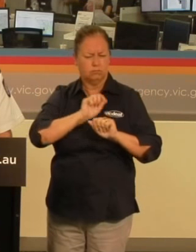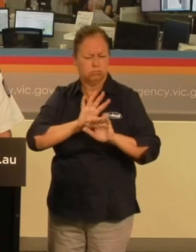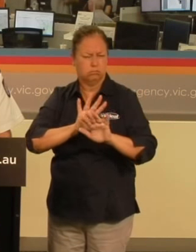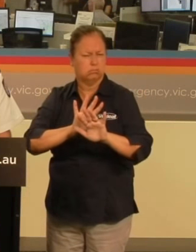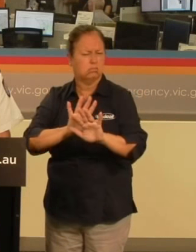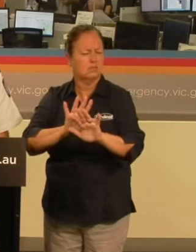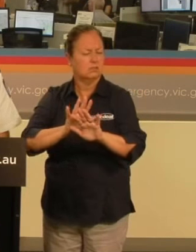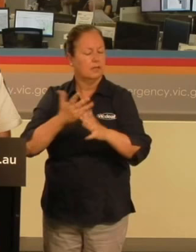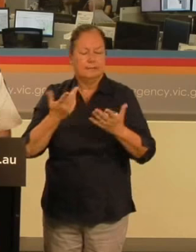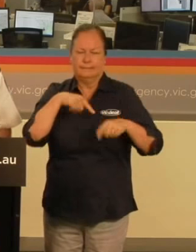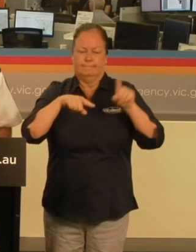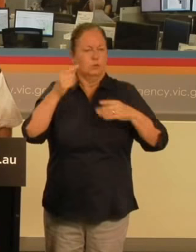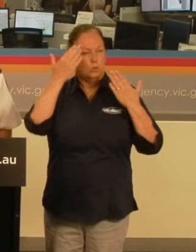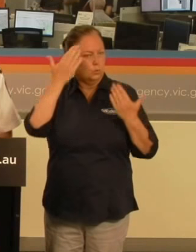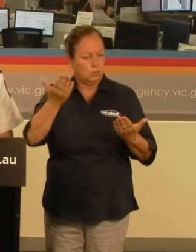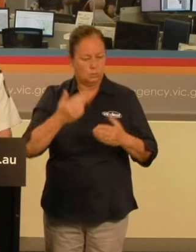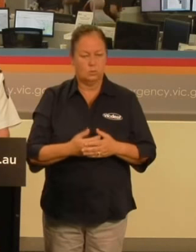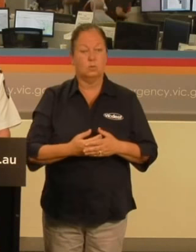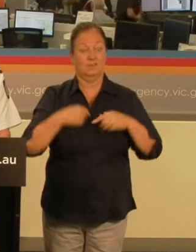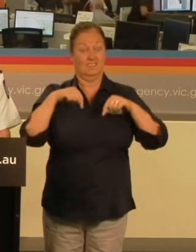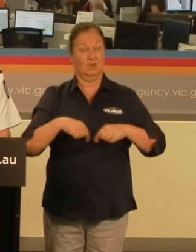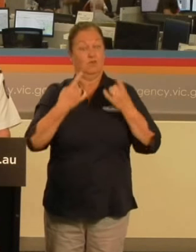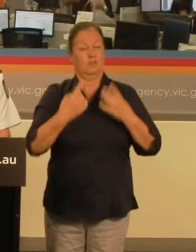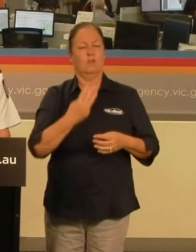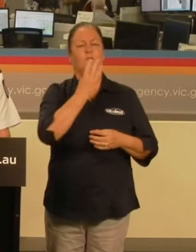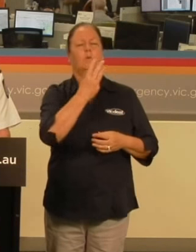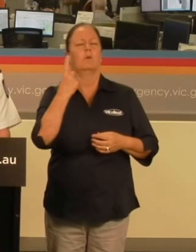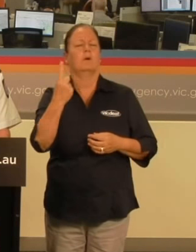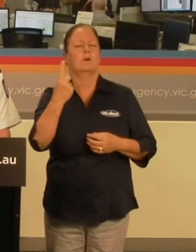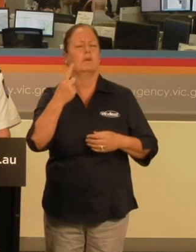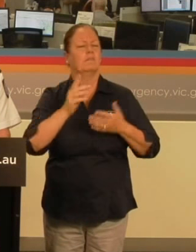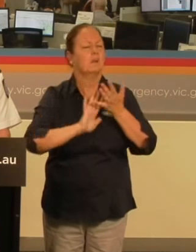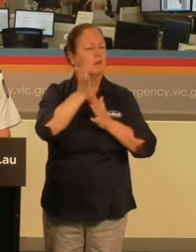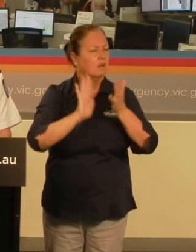had 31 fires all of those have been brought under control very quickly with